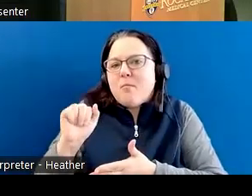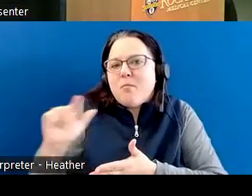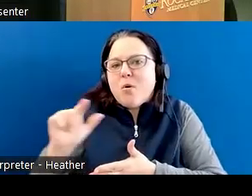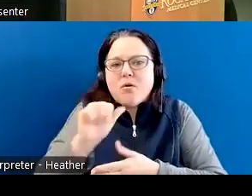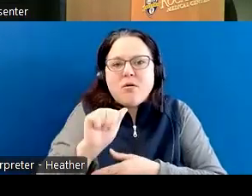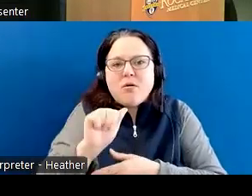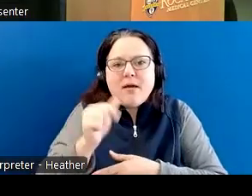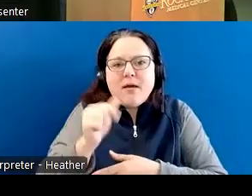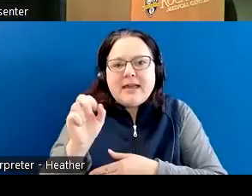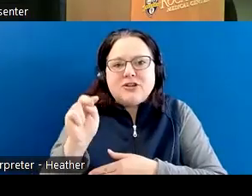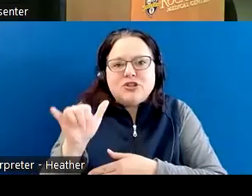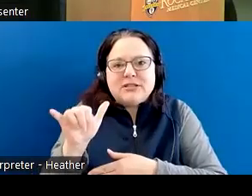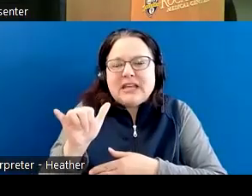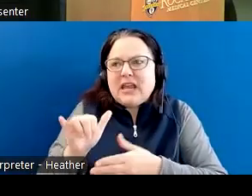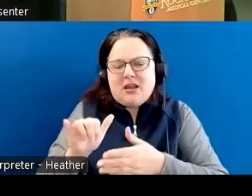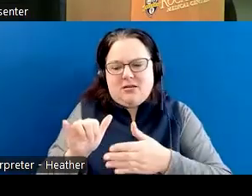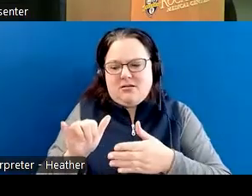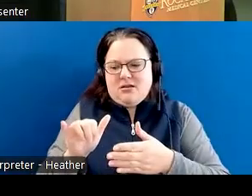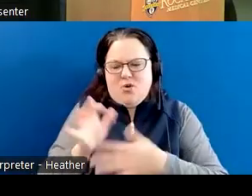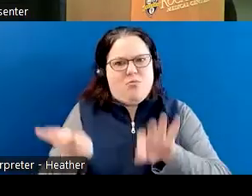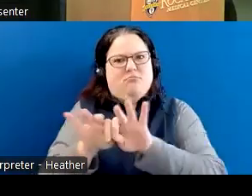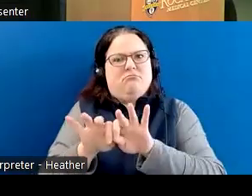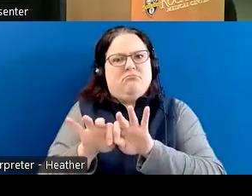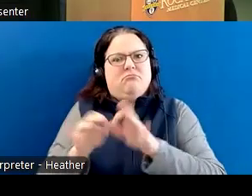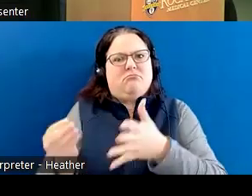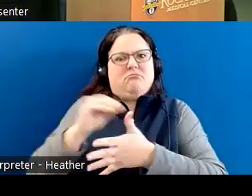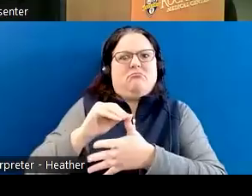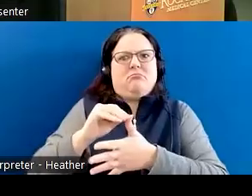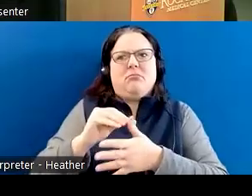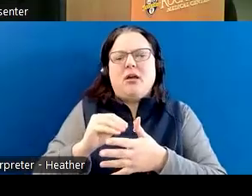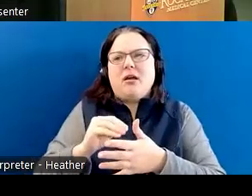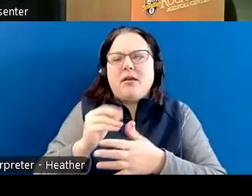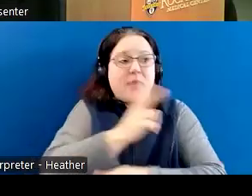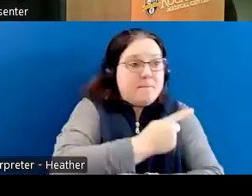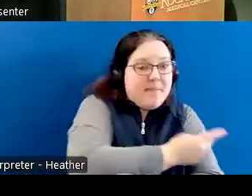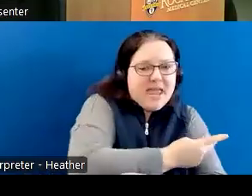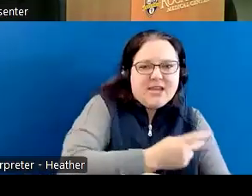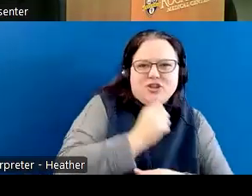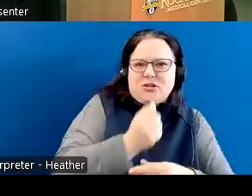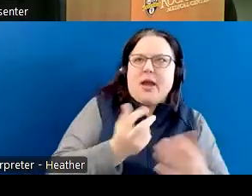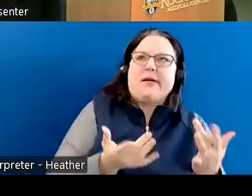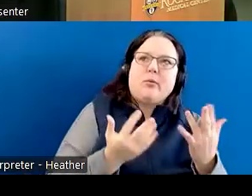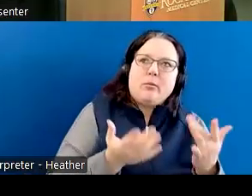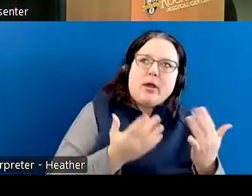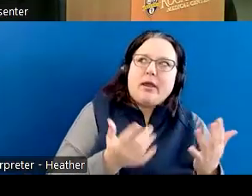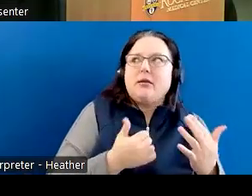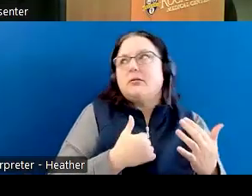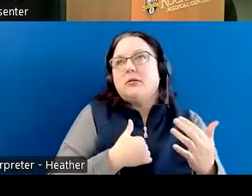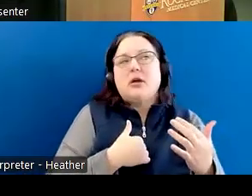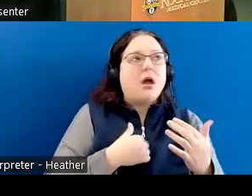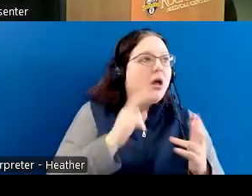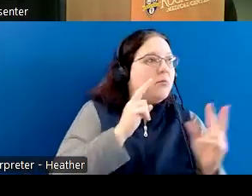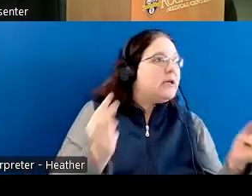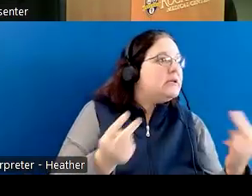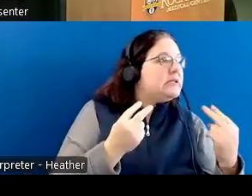patients rather than having to wait or defer being seen as a valued member of their community until